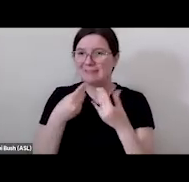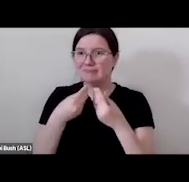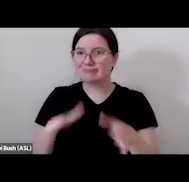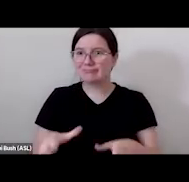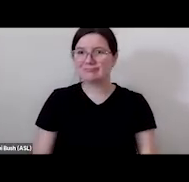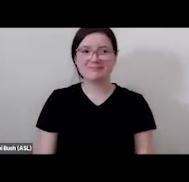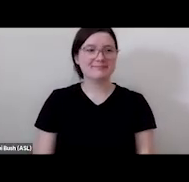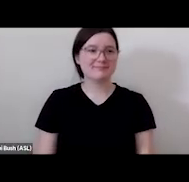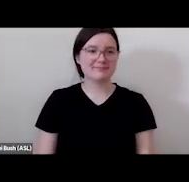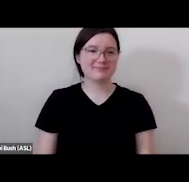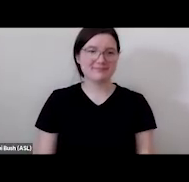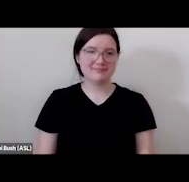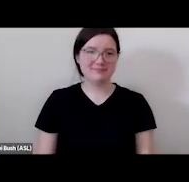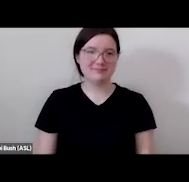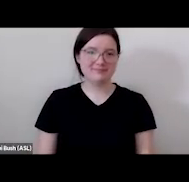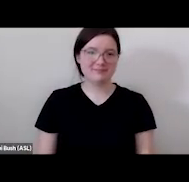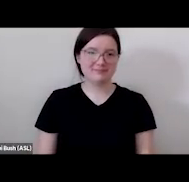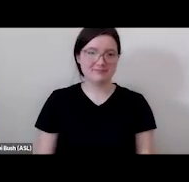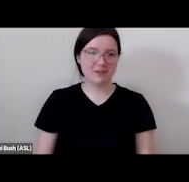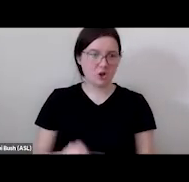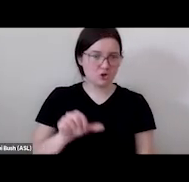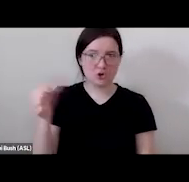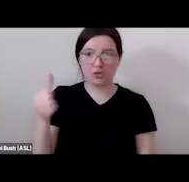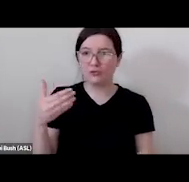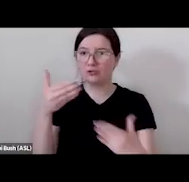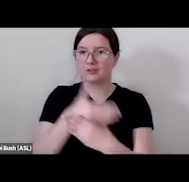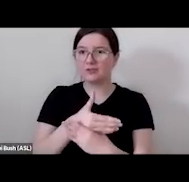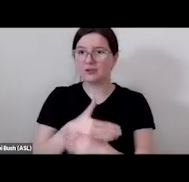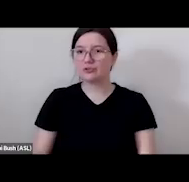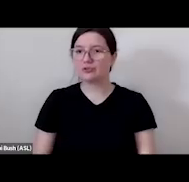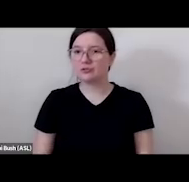Another intervention before I wrap up here.